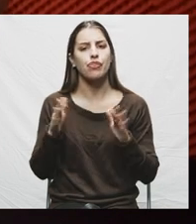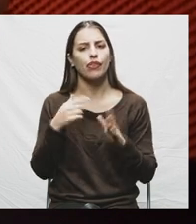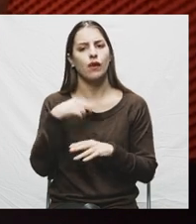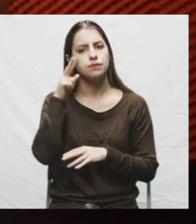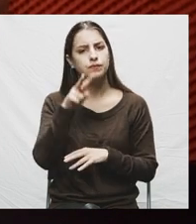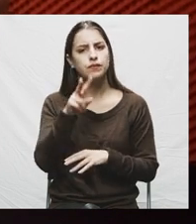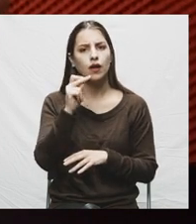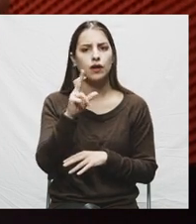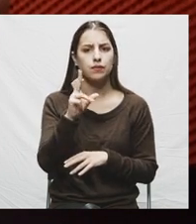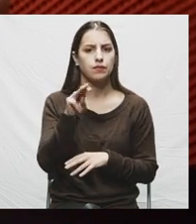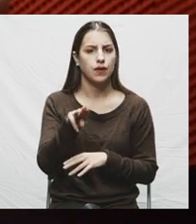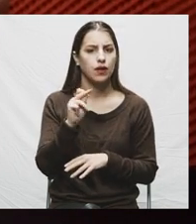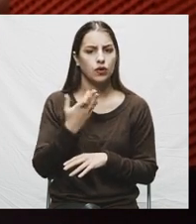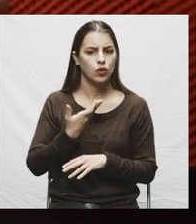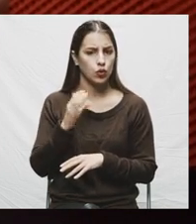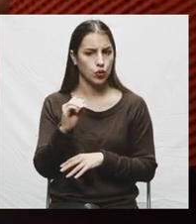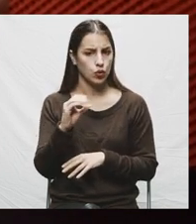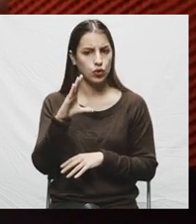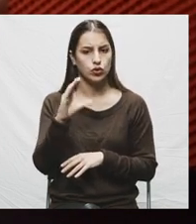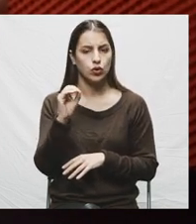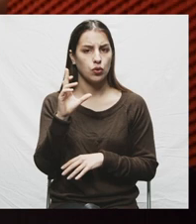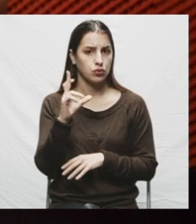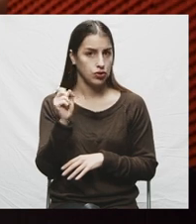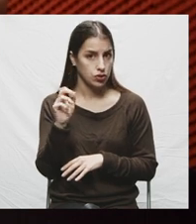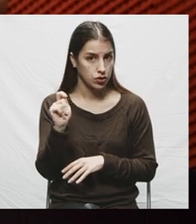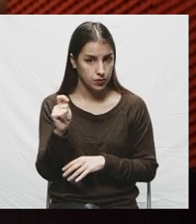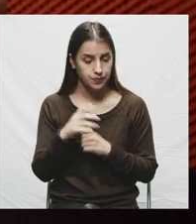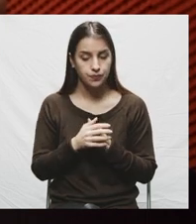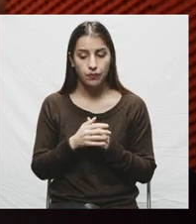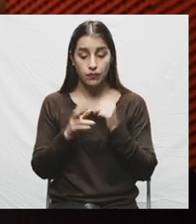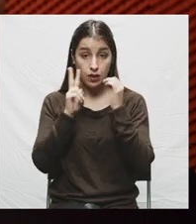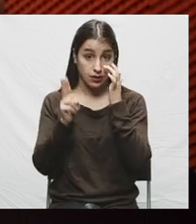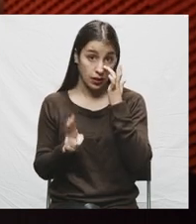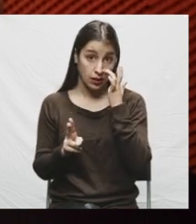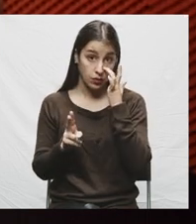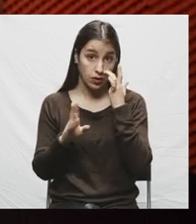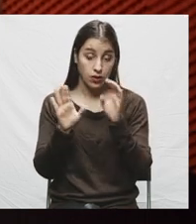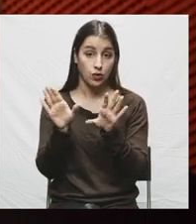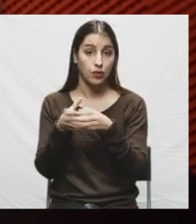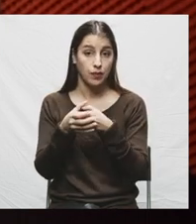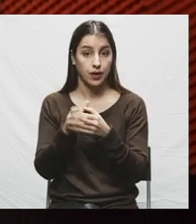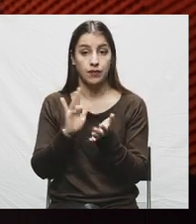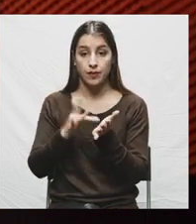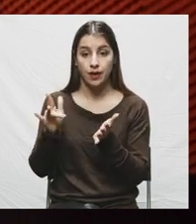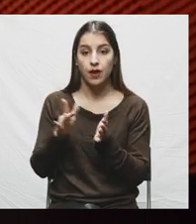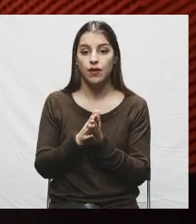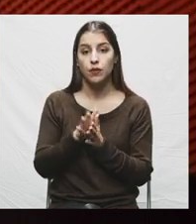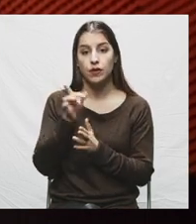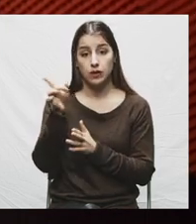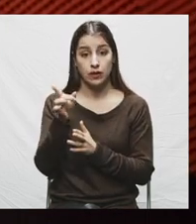Then I watch Armando Jorge on TV saying they were going to open... at the time, he was the director of Companhia Nacional de Bailado,